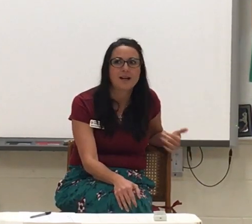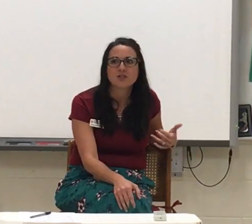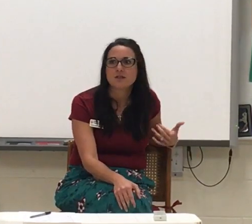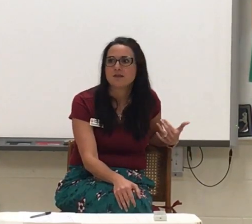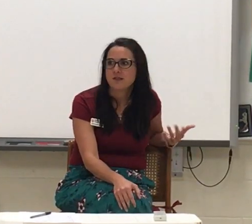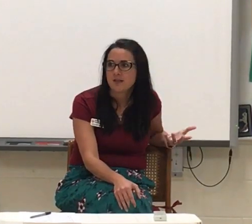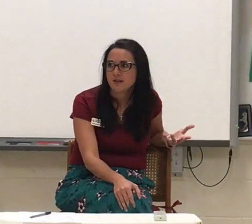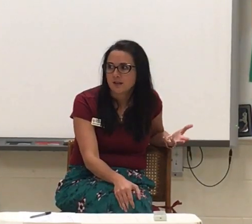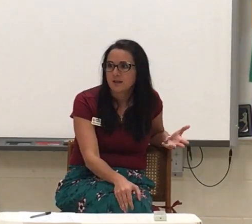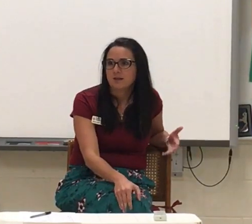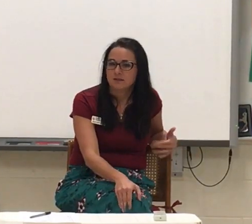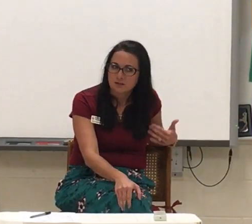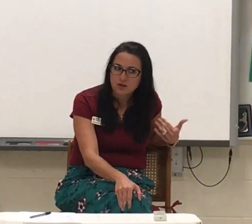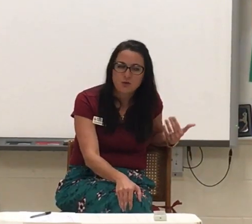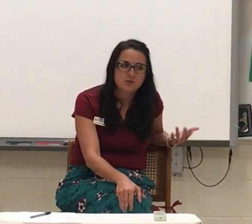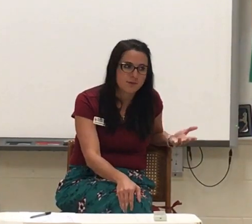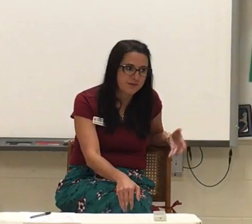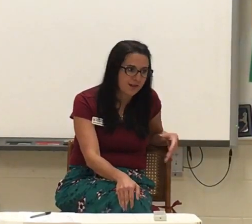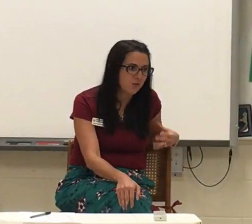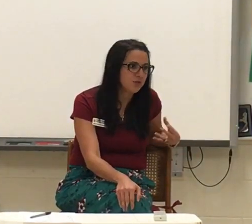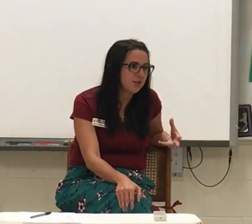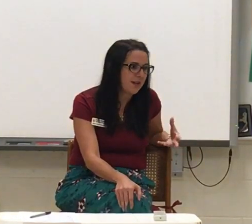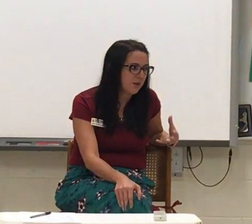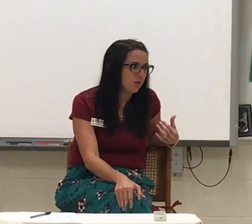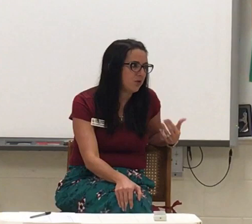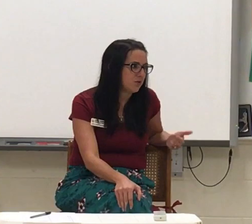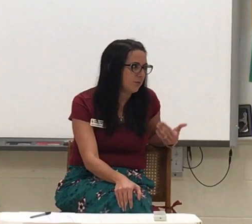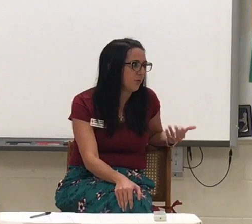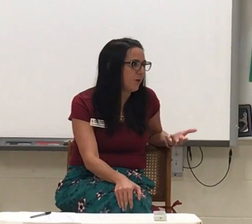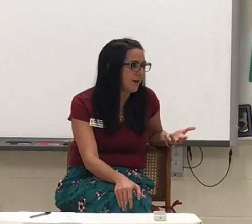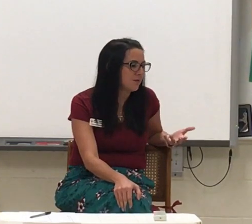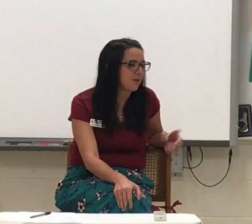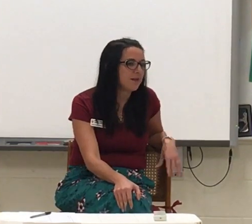gonna actually see you know some of the language today